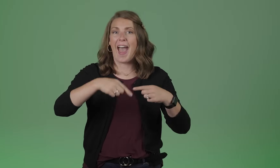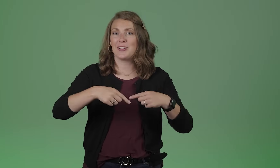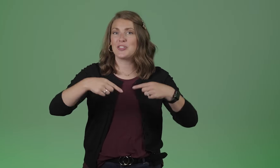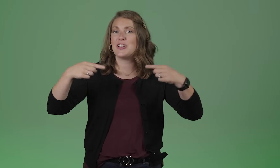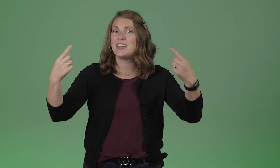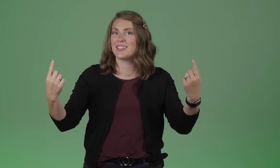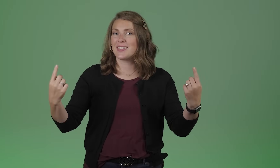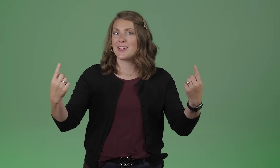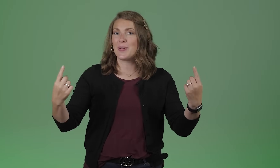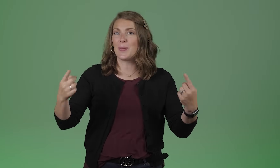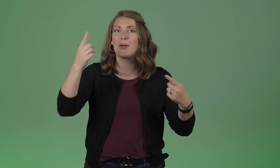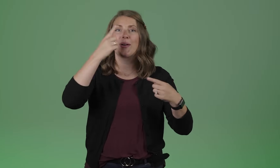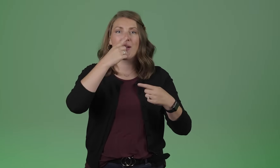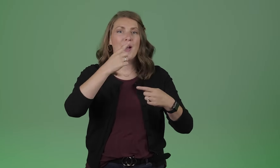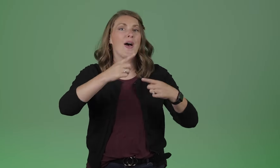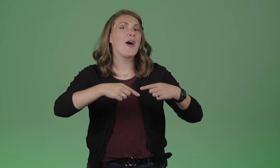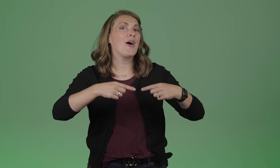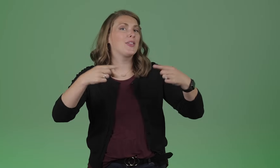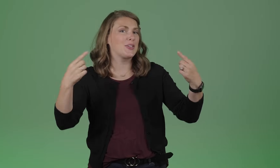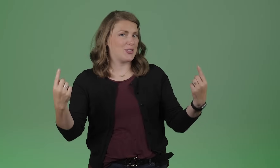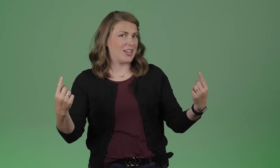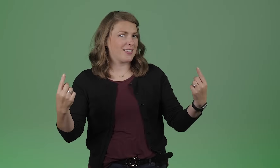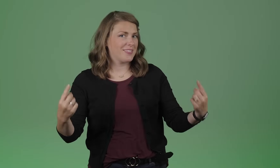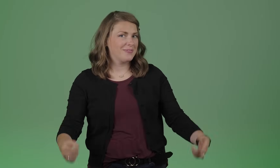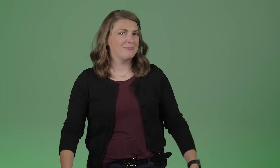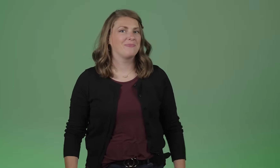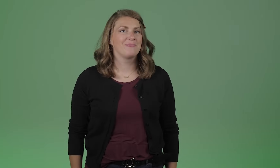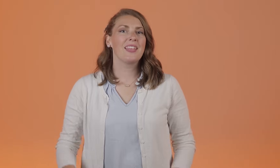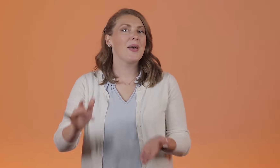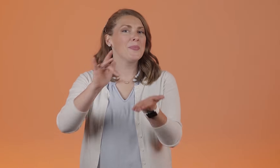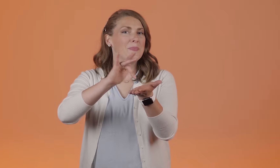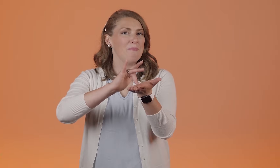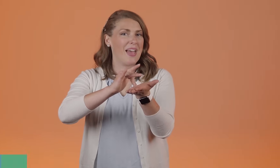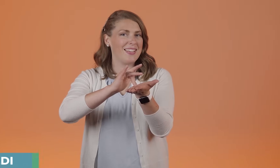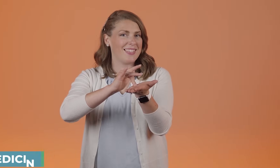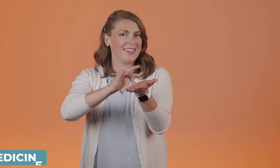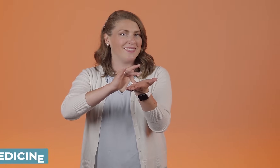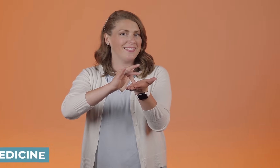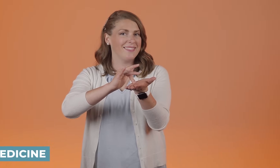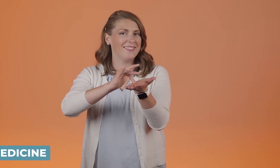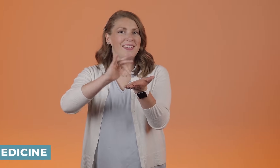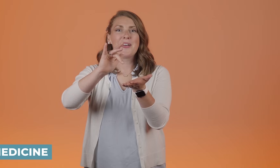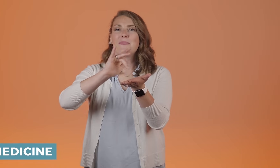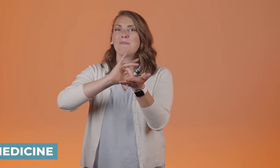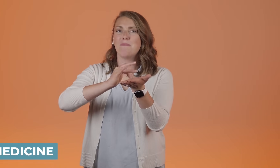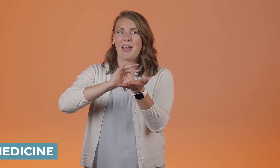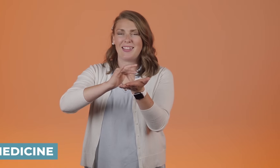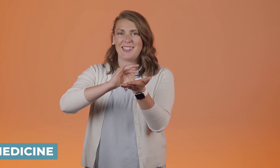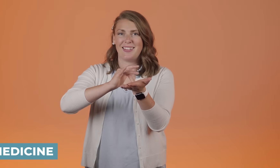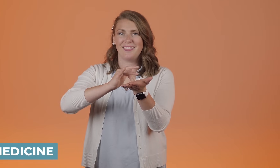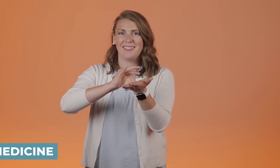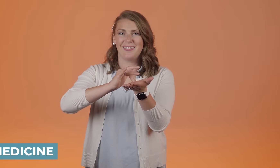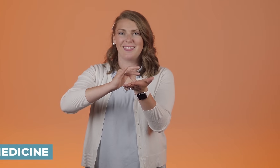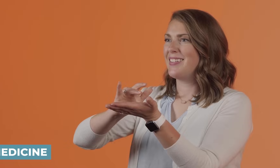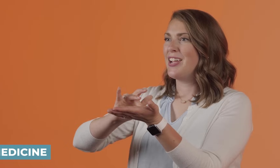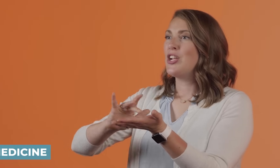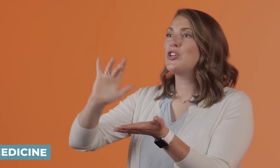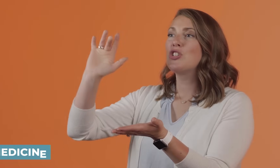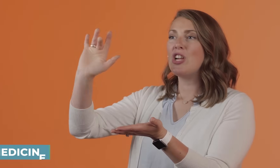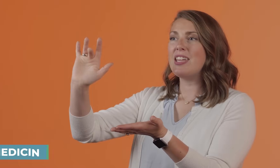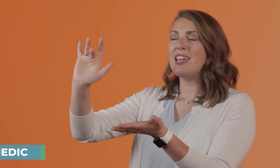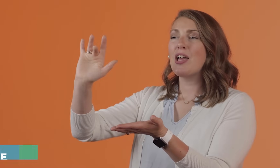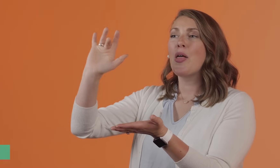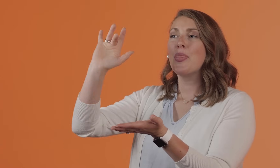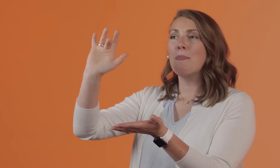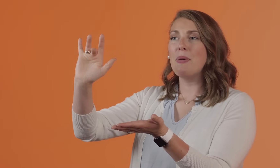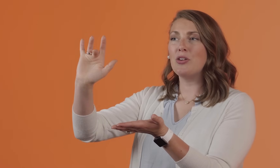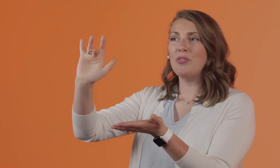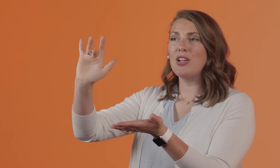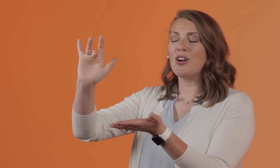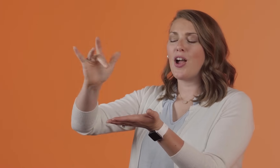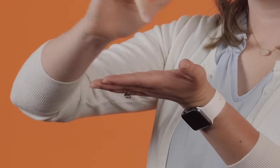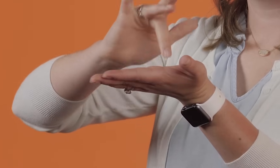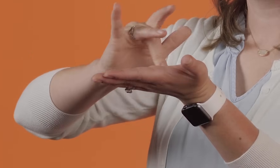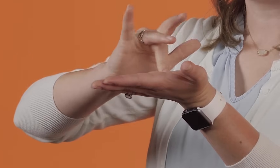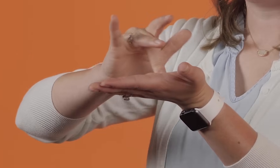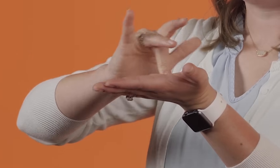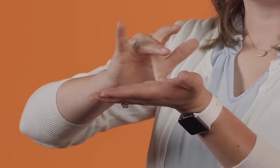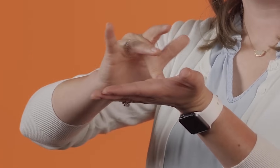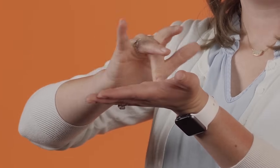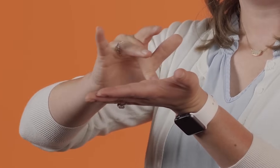'allergies or allergic.' 'Medicine, medicine,' you're shaking the middle finger of your dominant hand